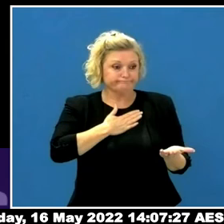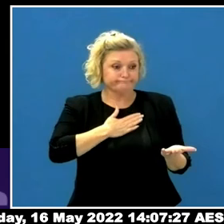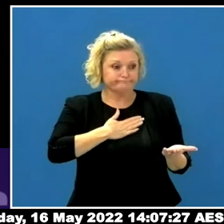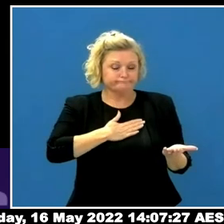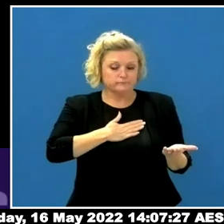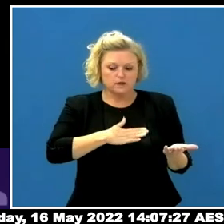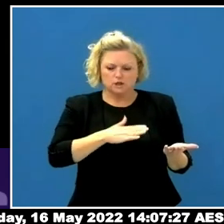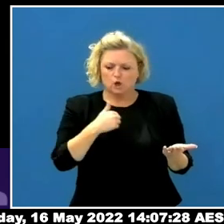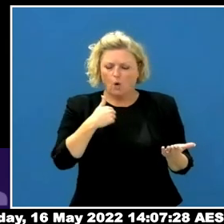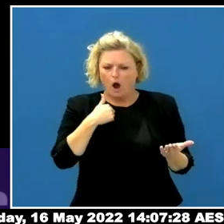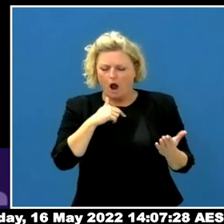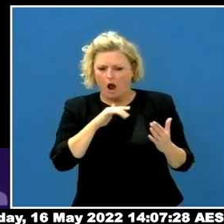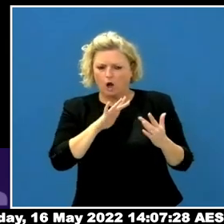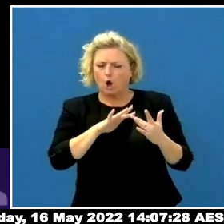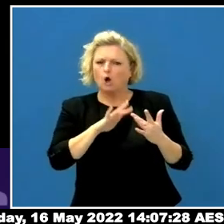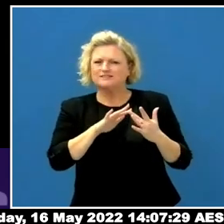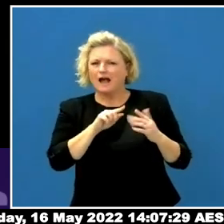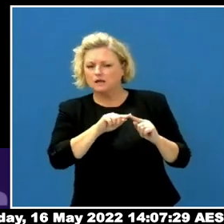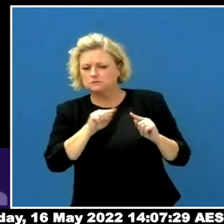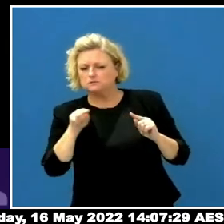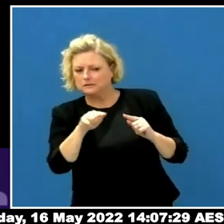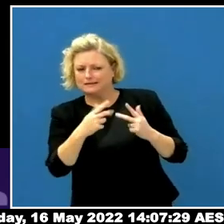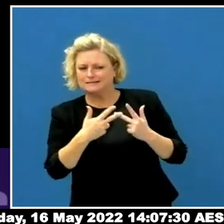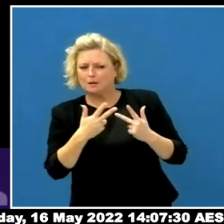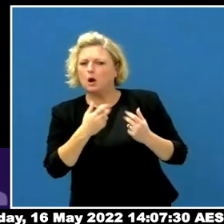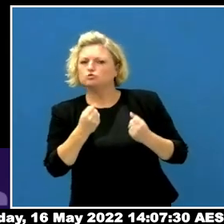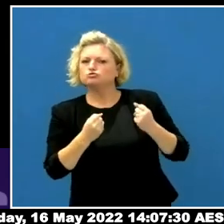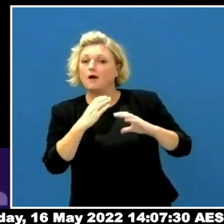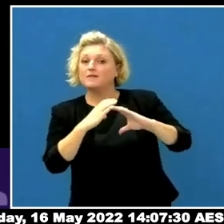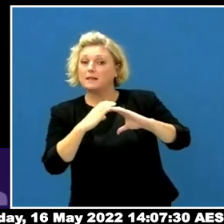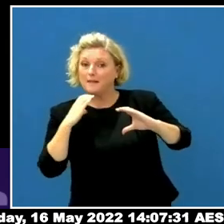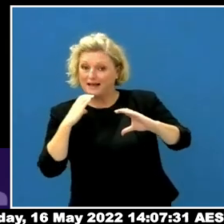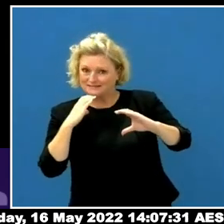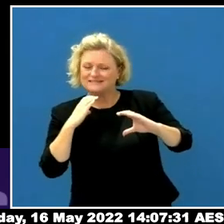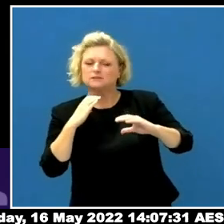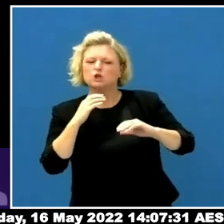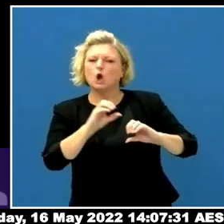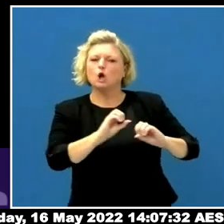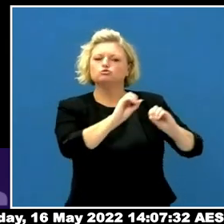and said, "Could you please put Simon last instead of dropping" - because we were